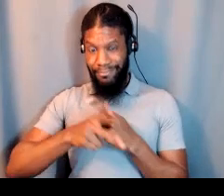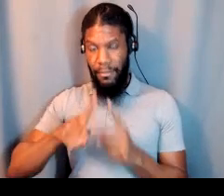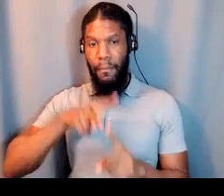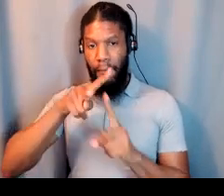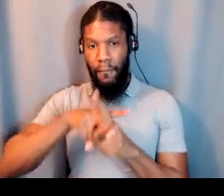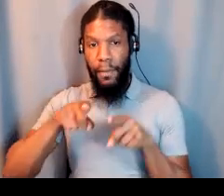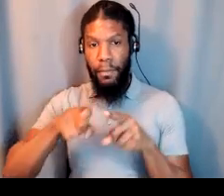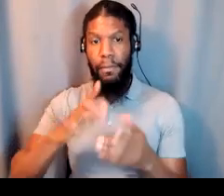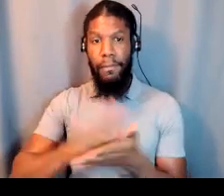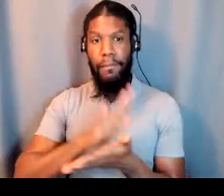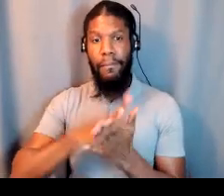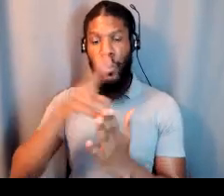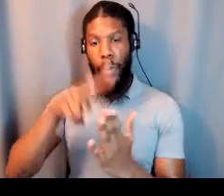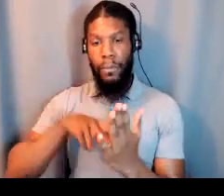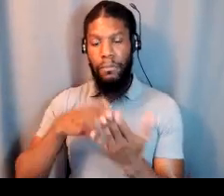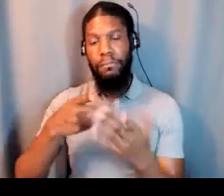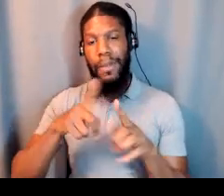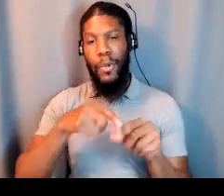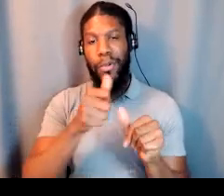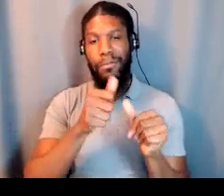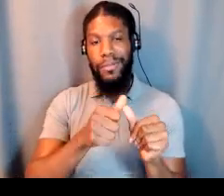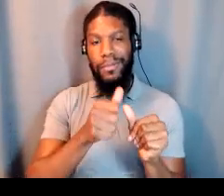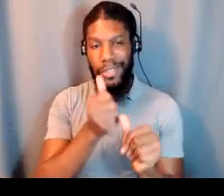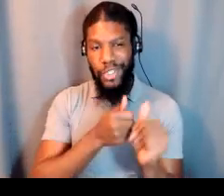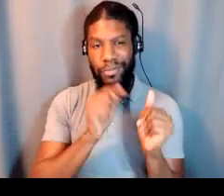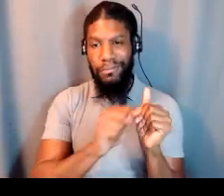depending on the needs of the student in the moment, based on what you're kind of reading in the paper,